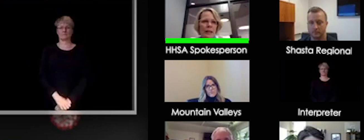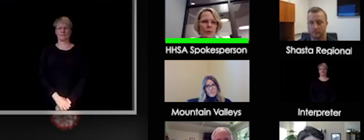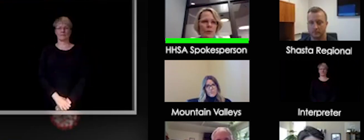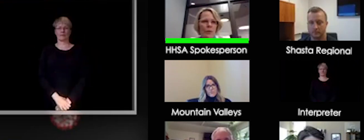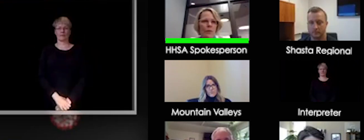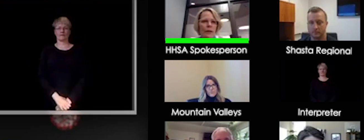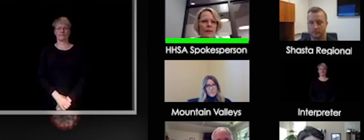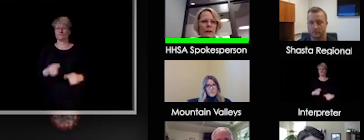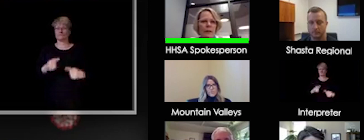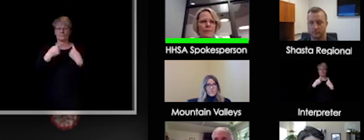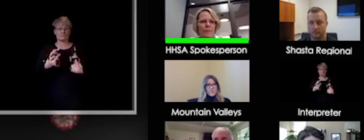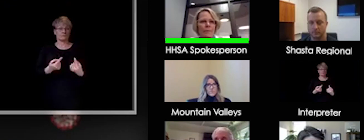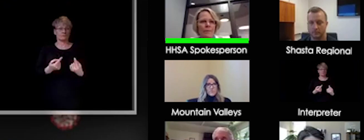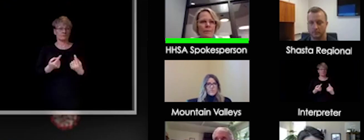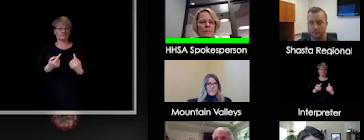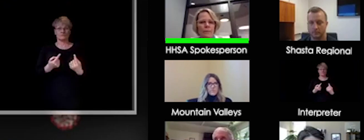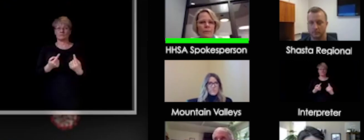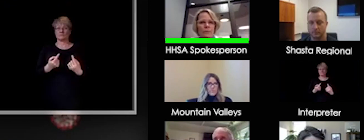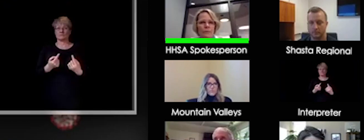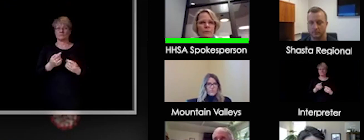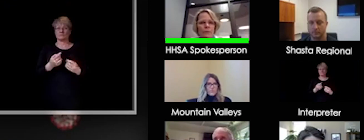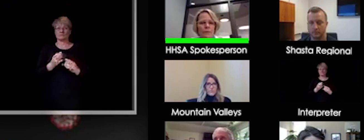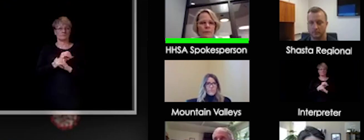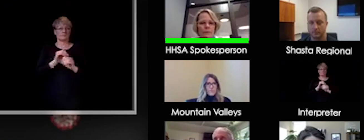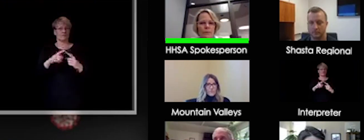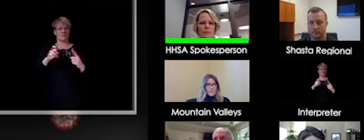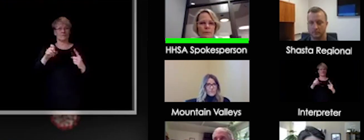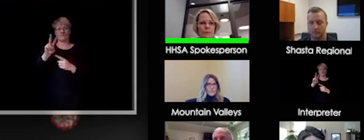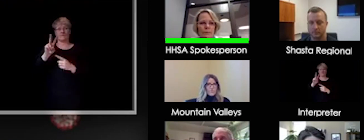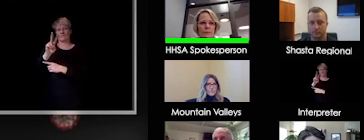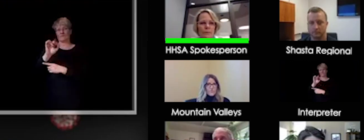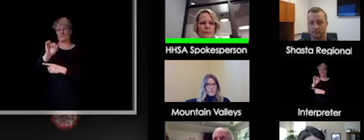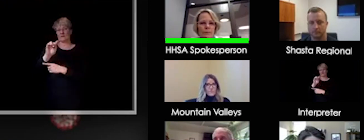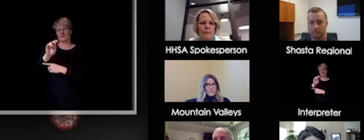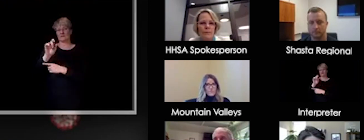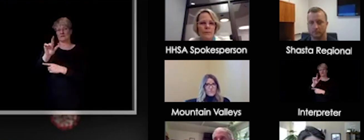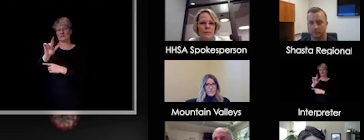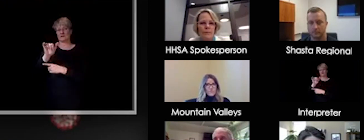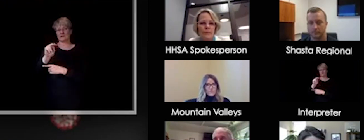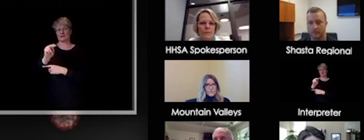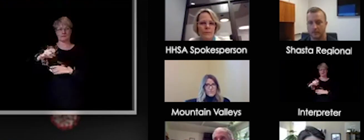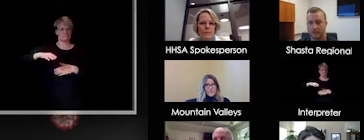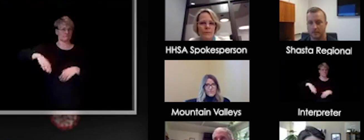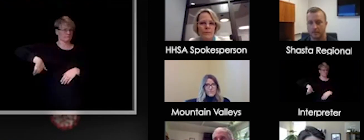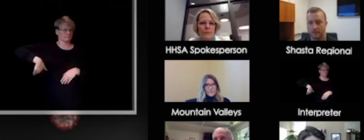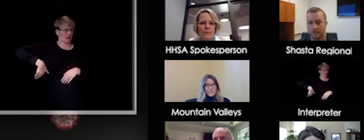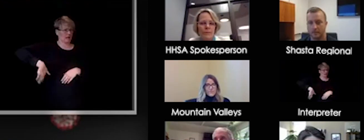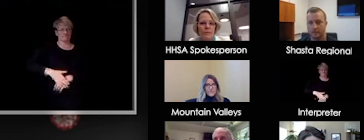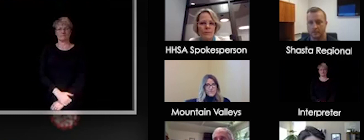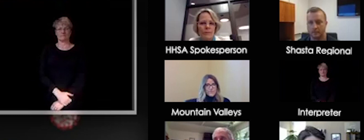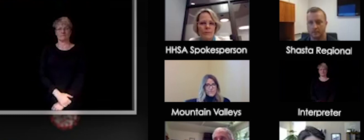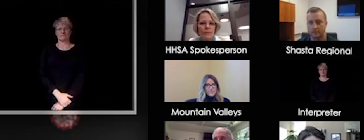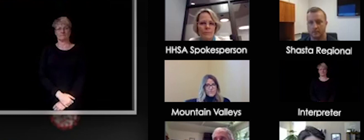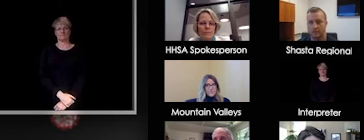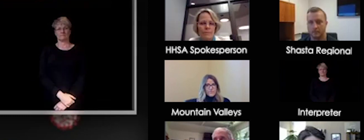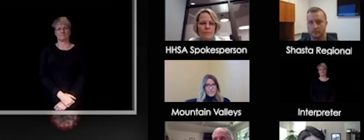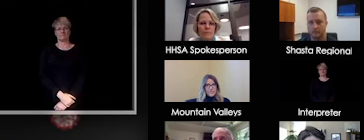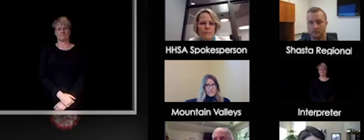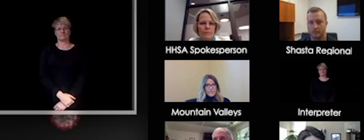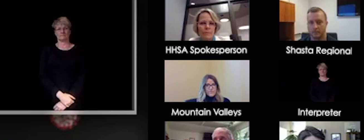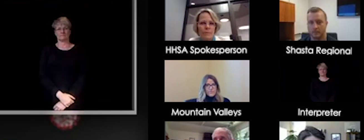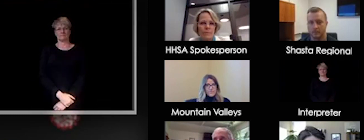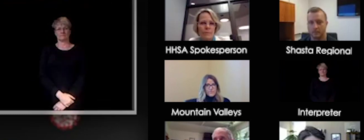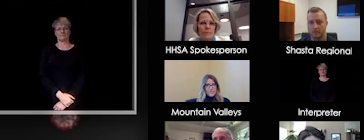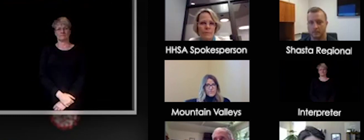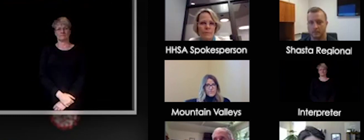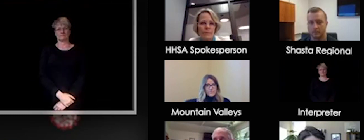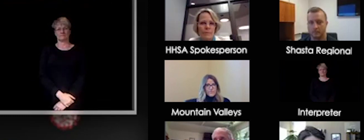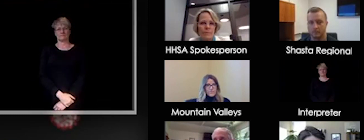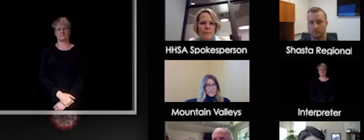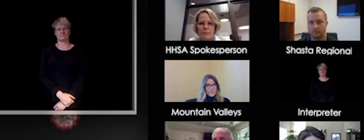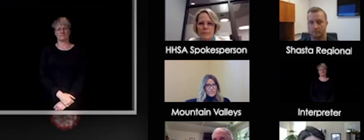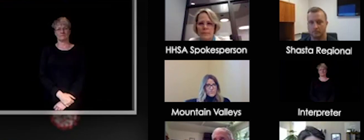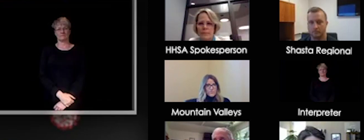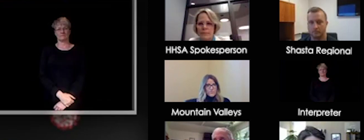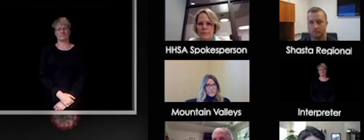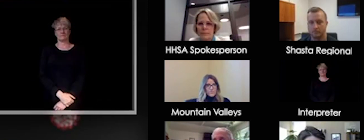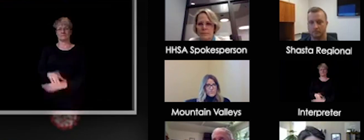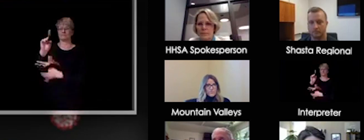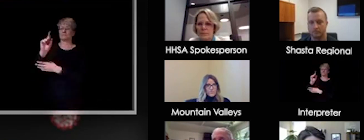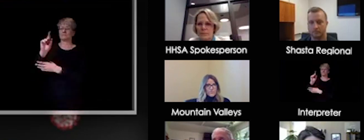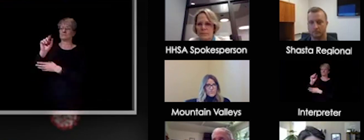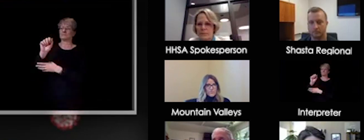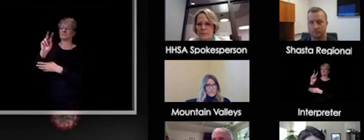had any come through from Vitalant. I have a question. This is David Benda at